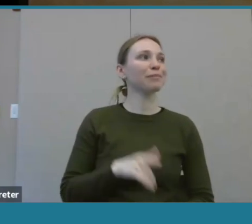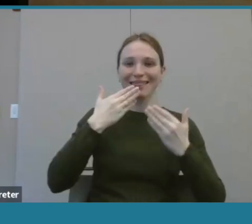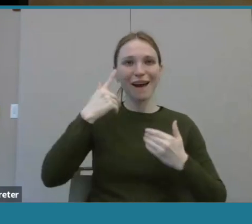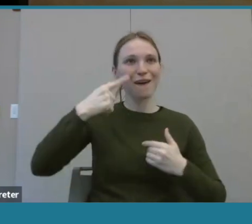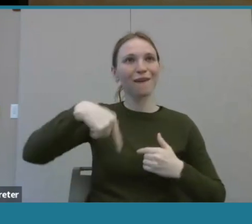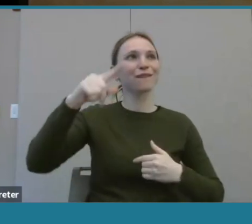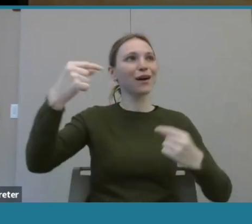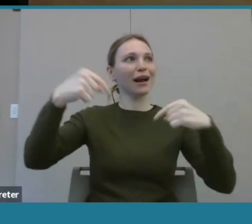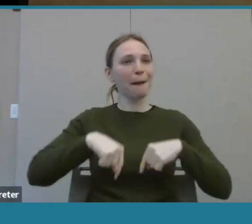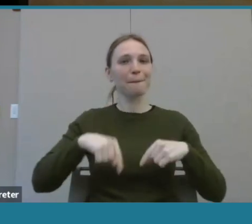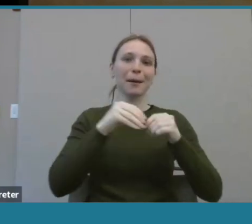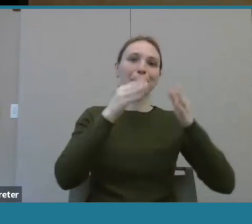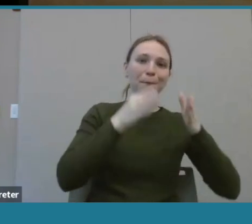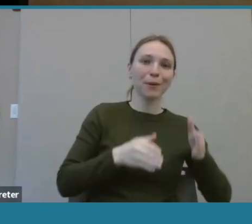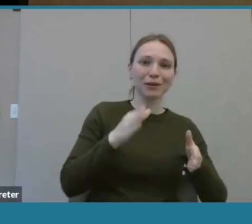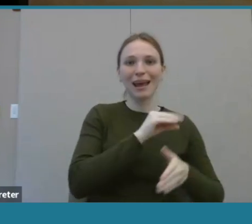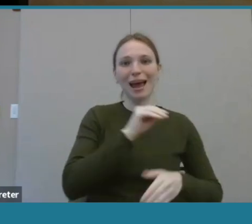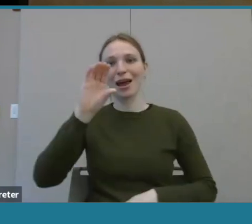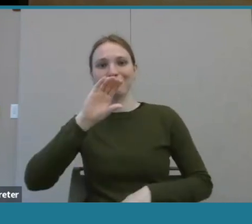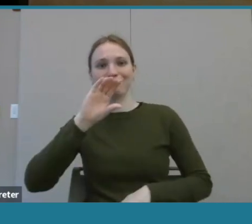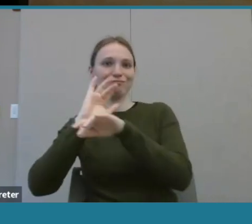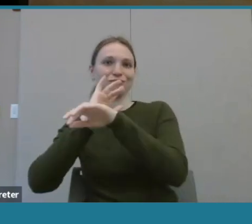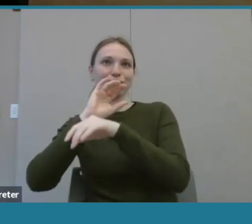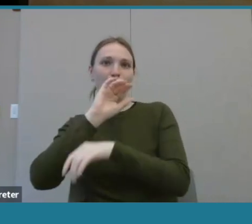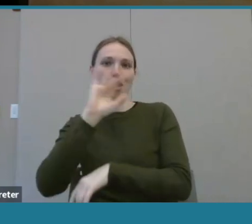My name is Allison Price. I'm the Senior Director of Learning and Guest Engagement here at the zoo.